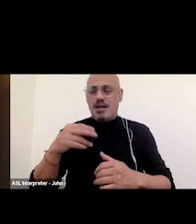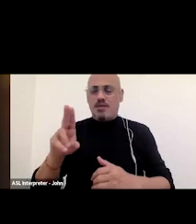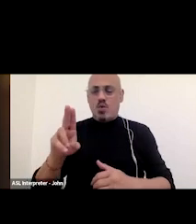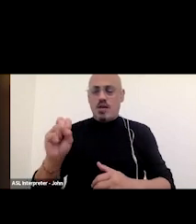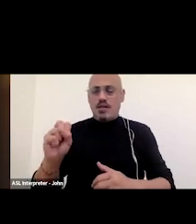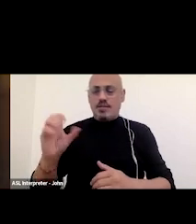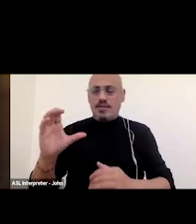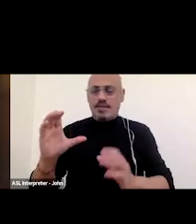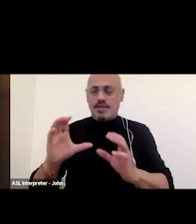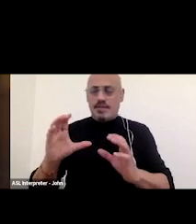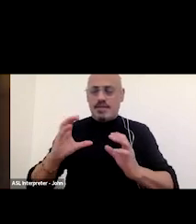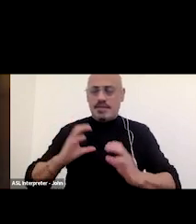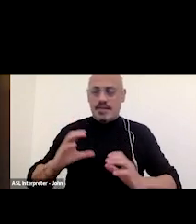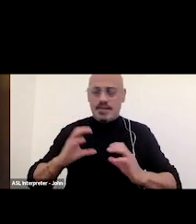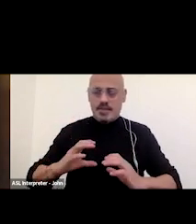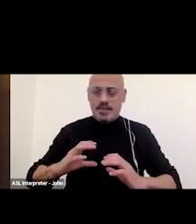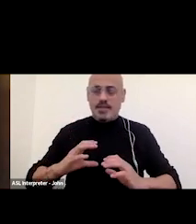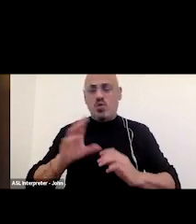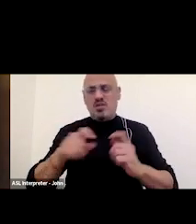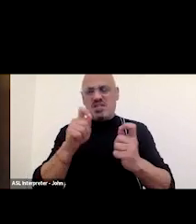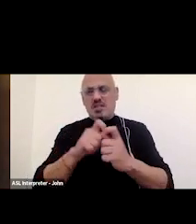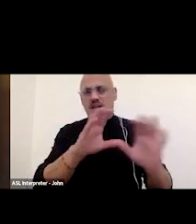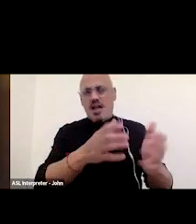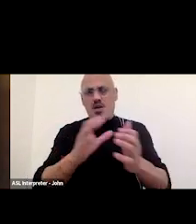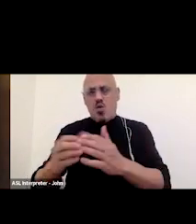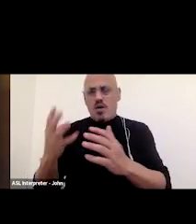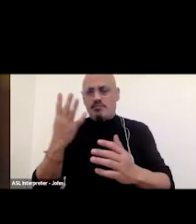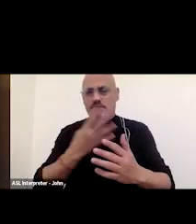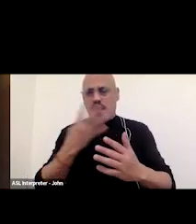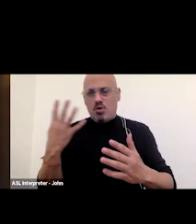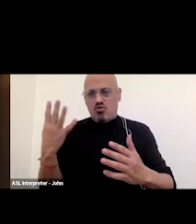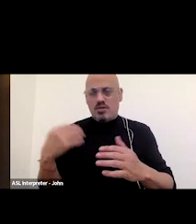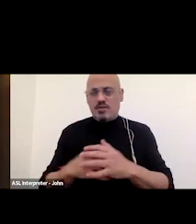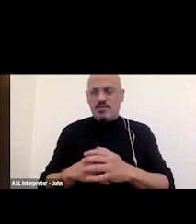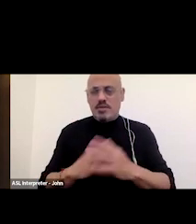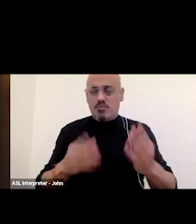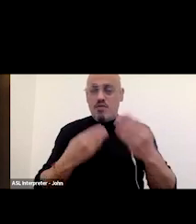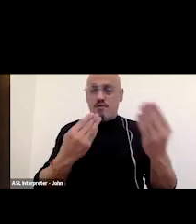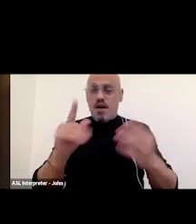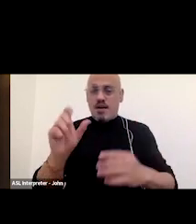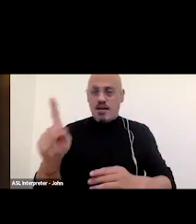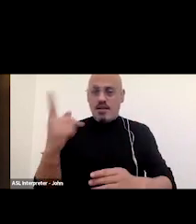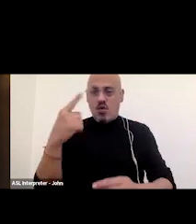or certain limited categories of immigrants. I provided you with a link to SSI information